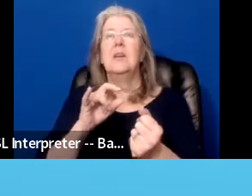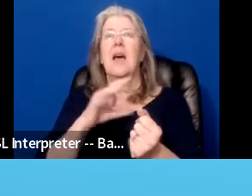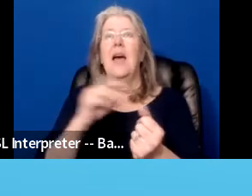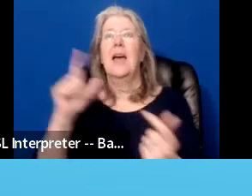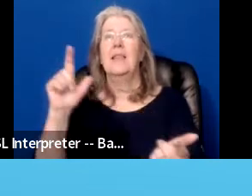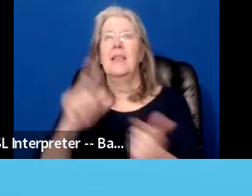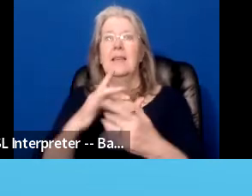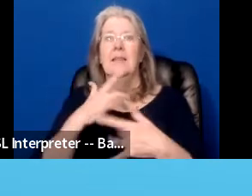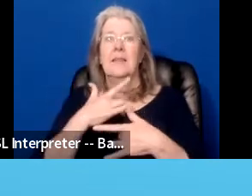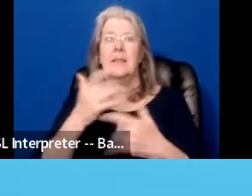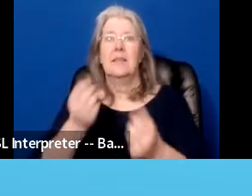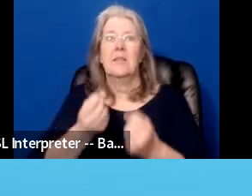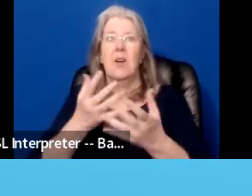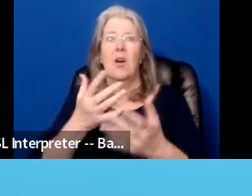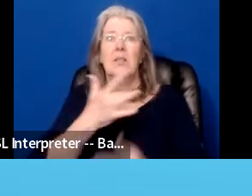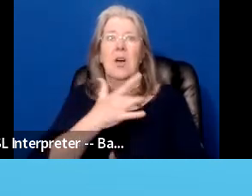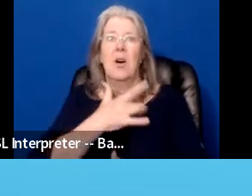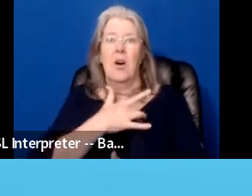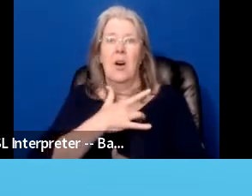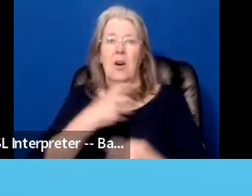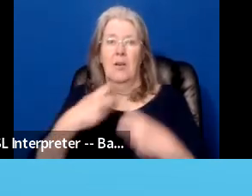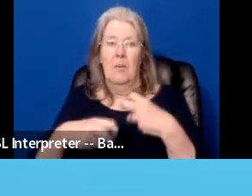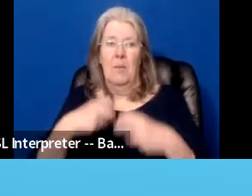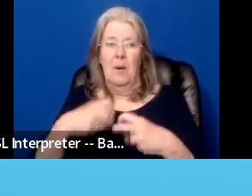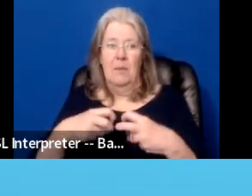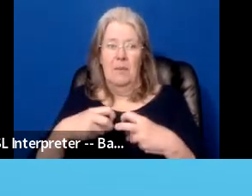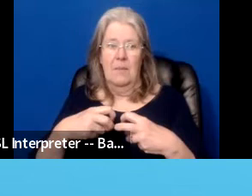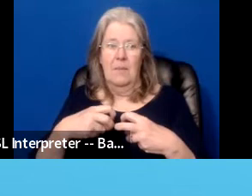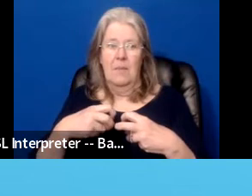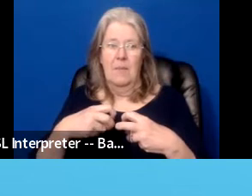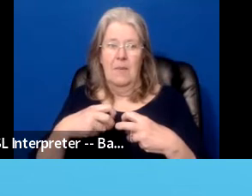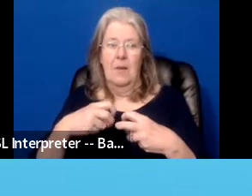and less likely to cause heart issues, what is compelling -- I guess -- what is the compelling